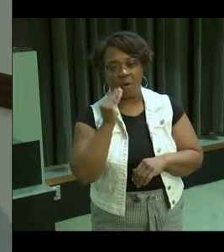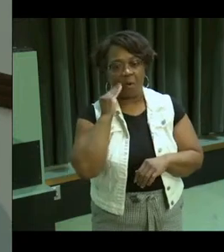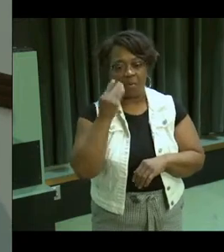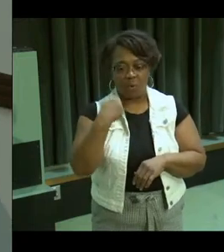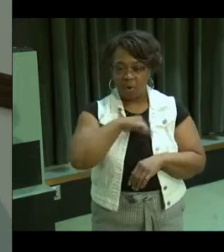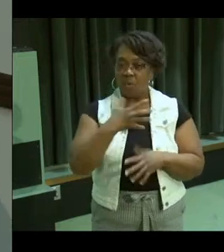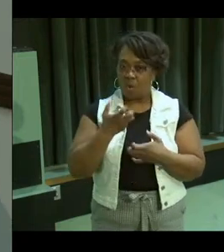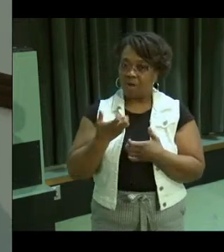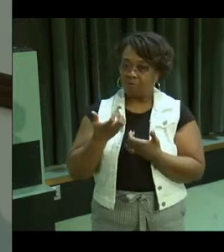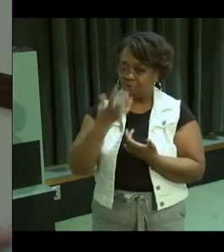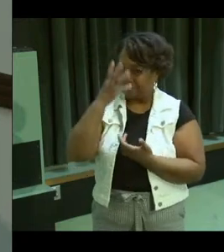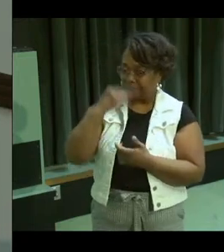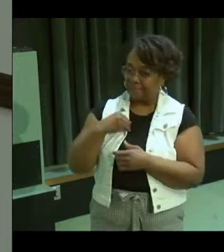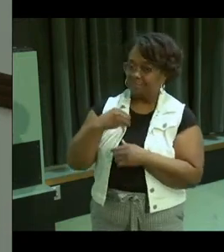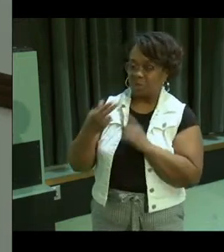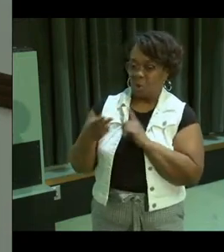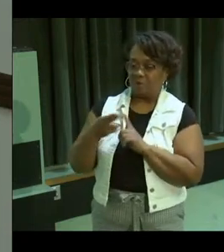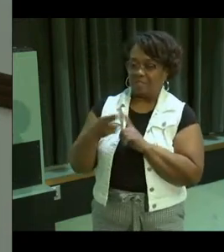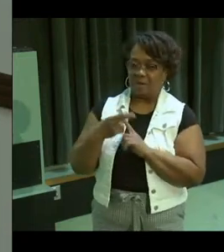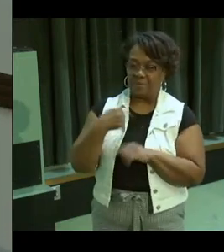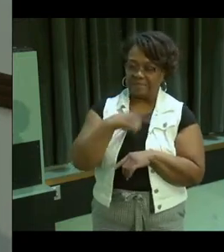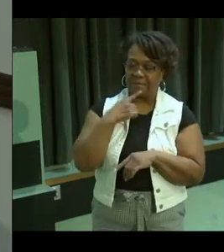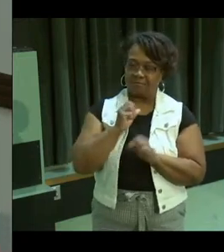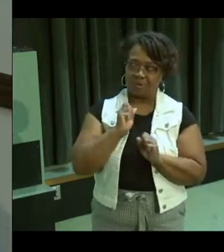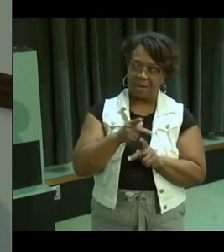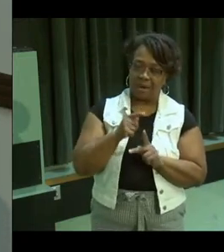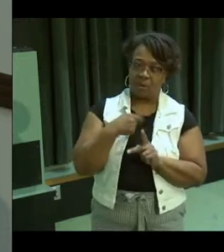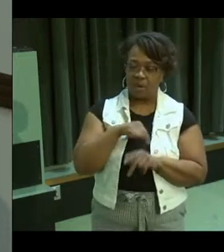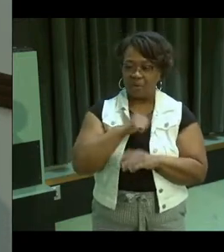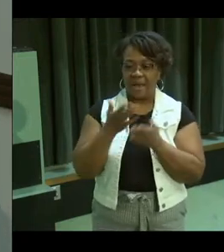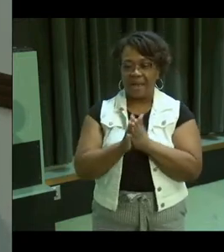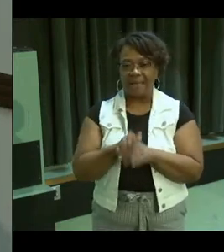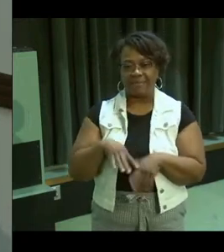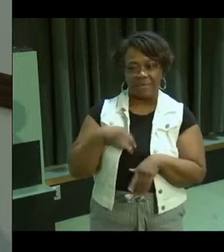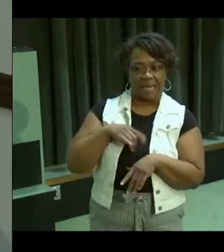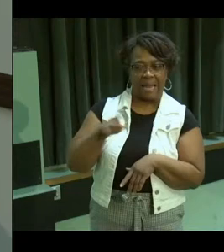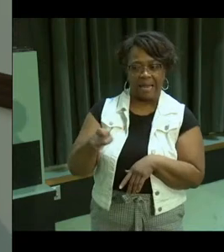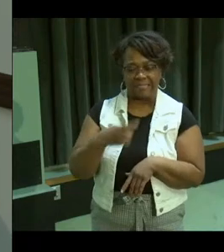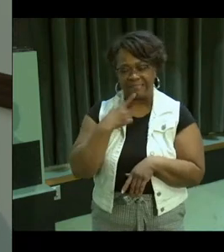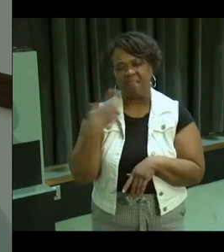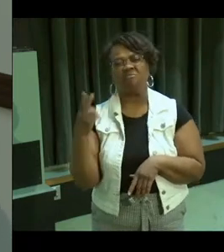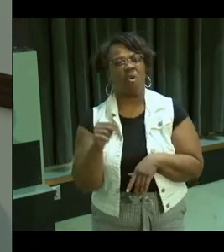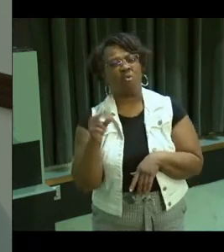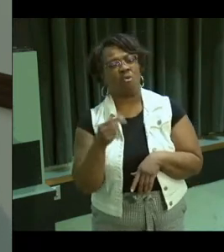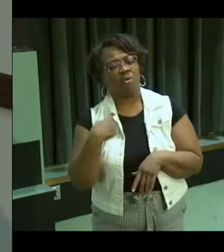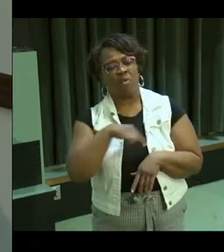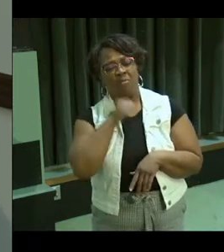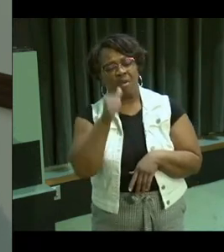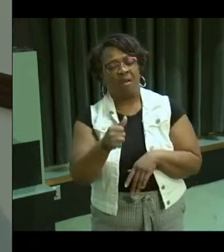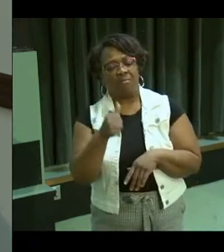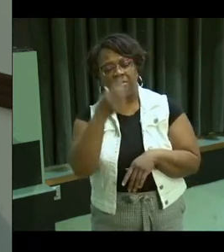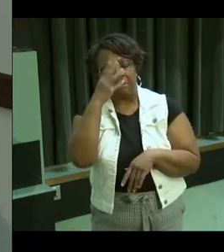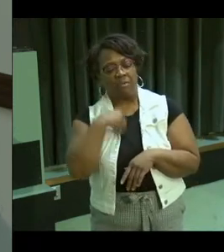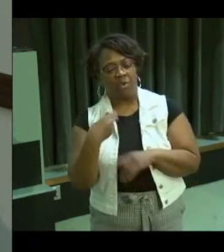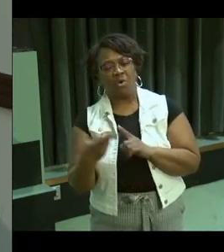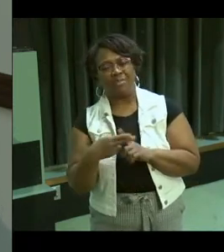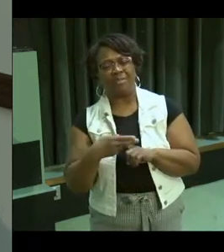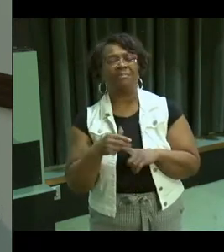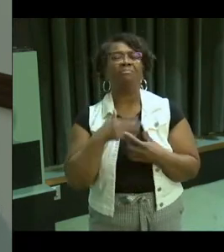stay at the Park Plaza Hotel. So we're like, okay, let's just ask